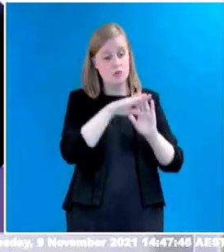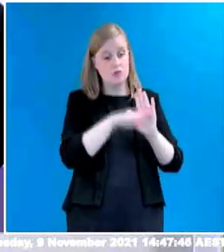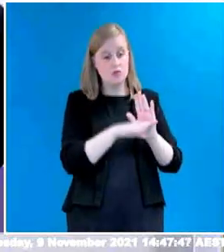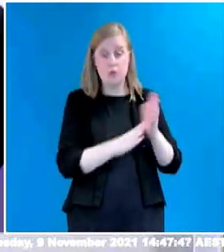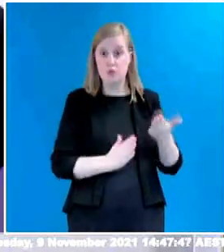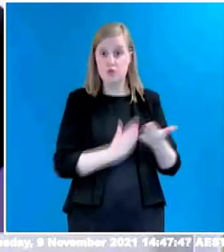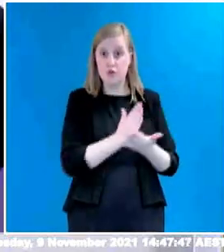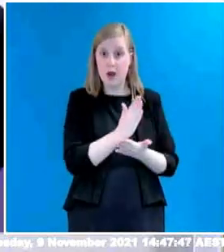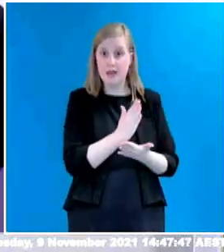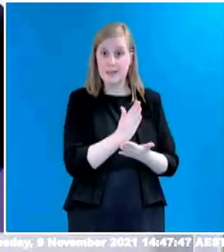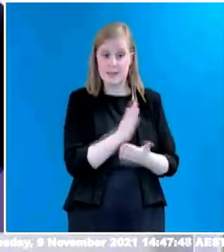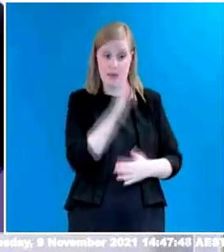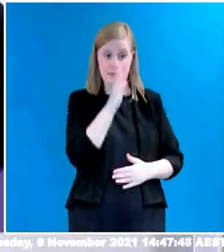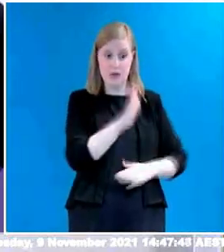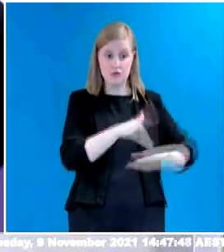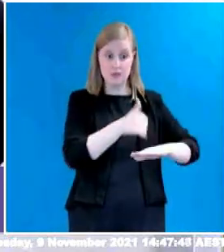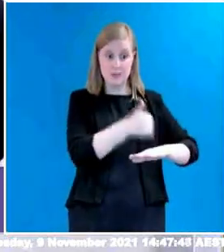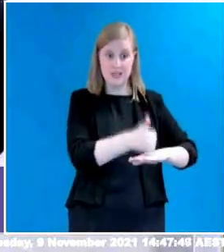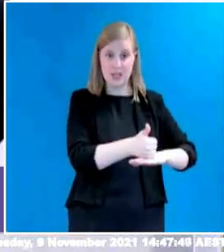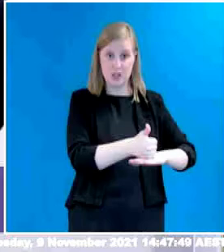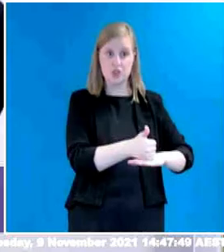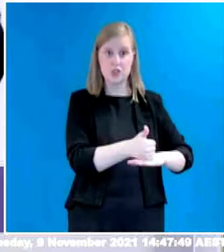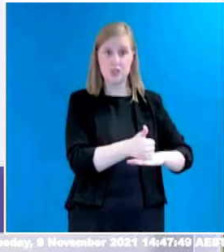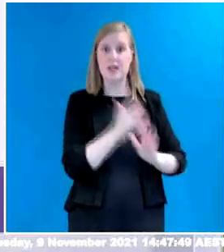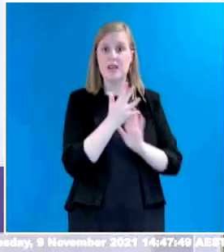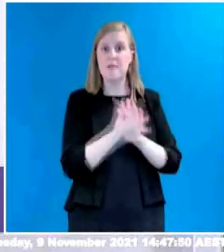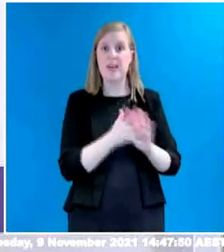leaving the person alone to go about their business?